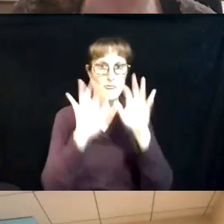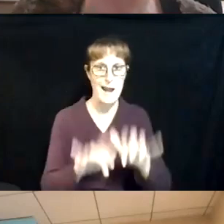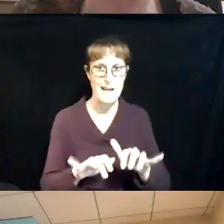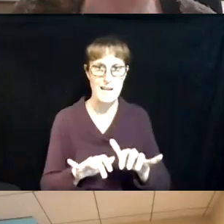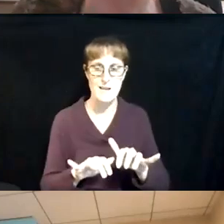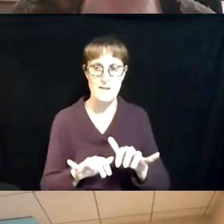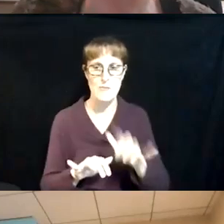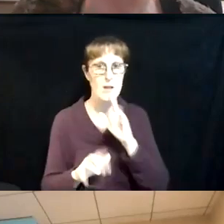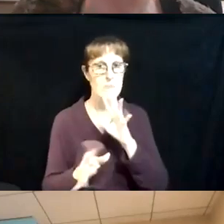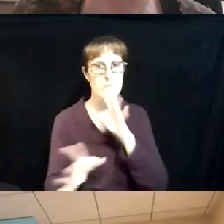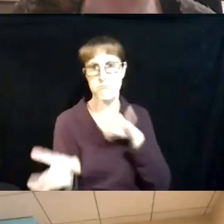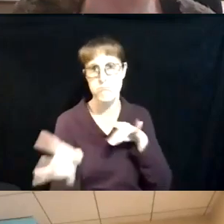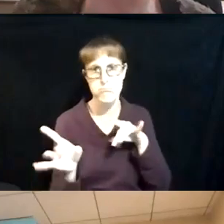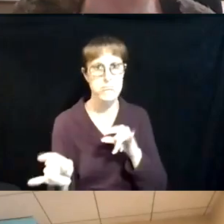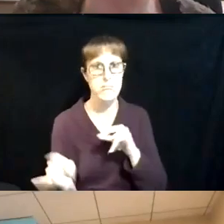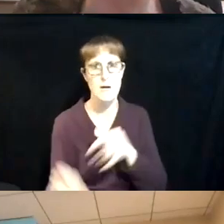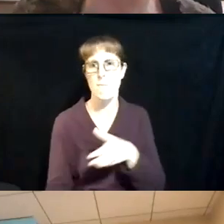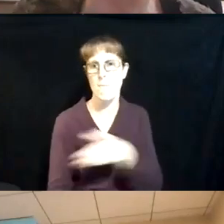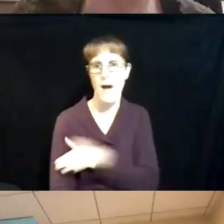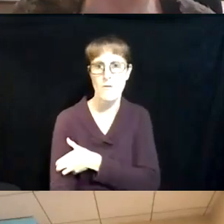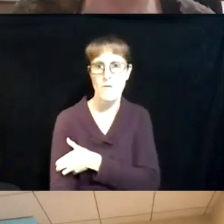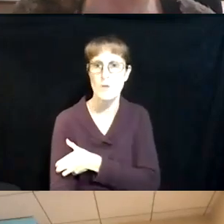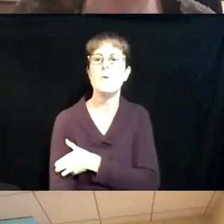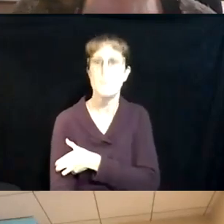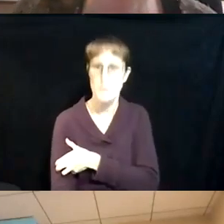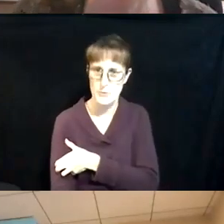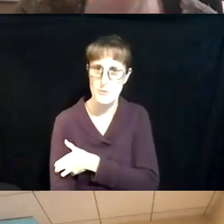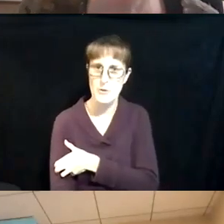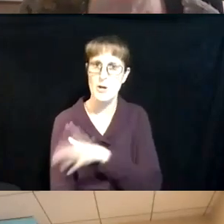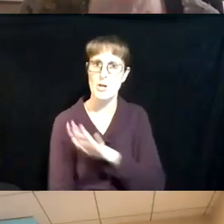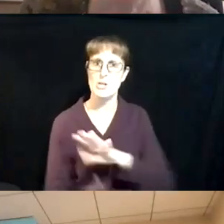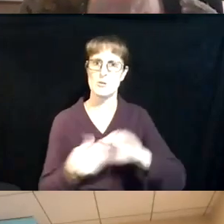powerful with the story she told and the passages she